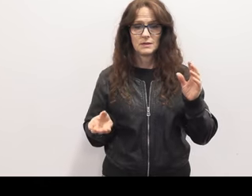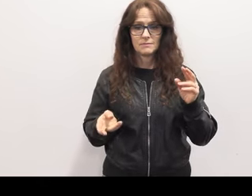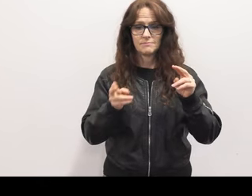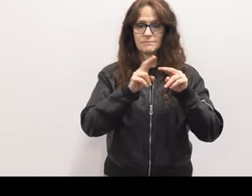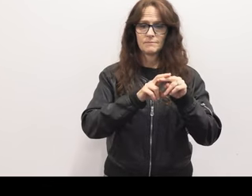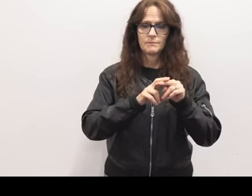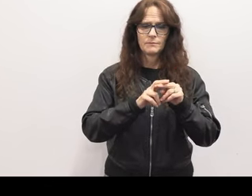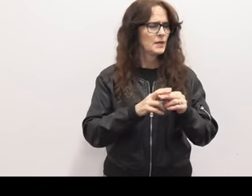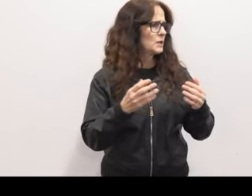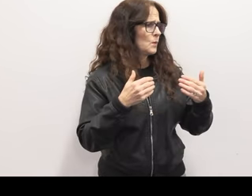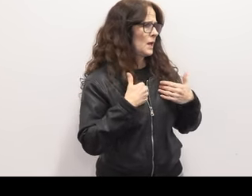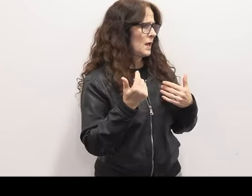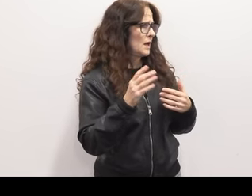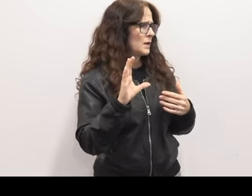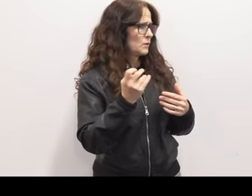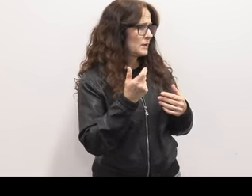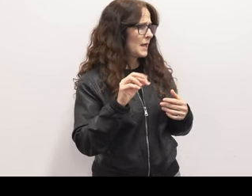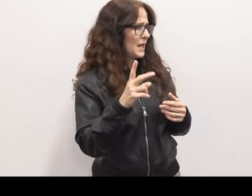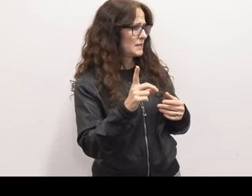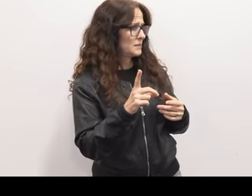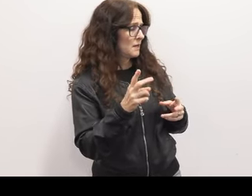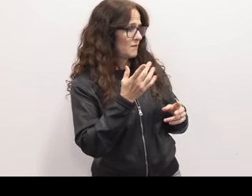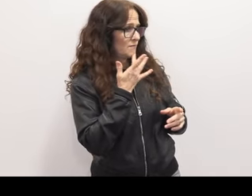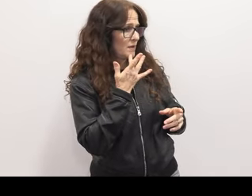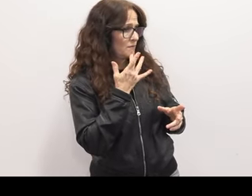[Diana Craighead] Do we have any other board members in favor of goal four?